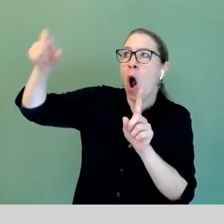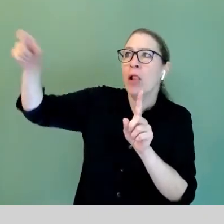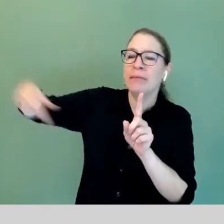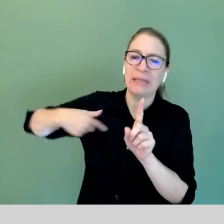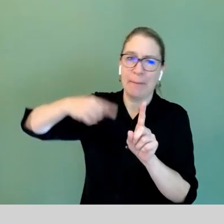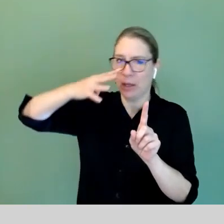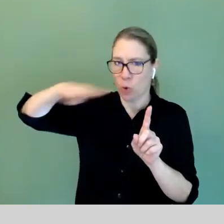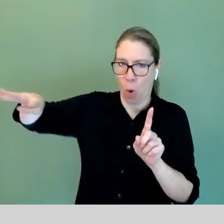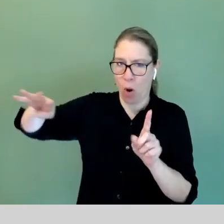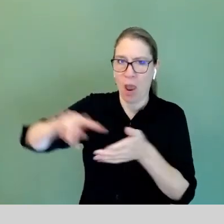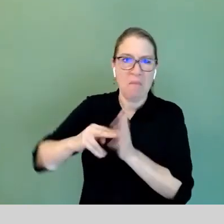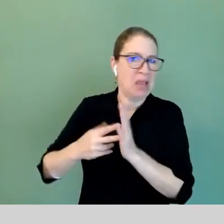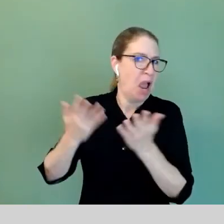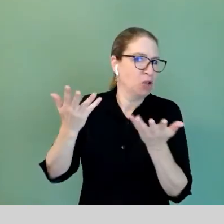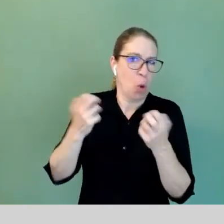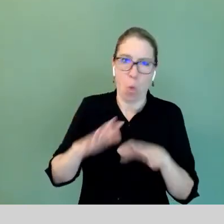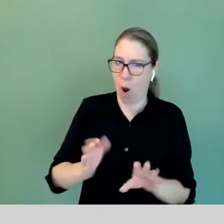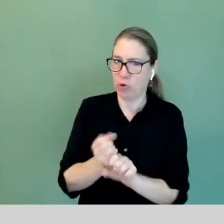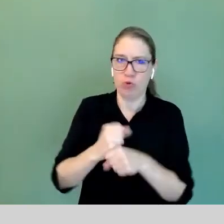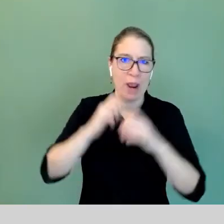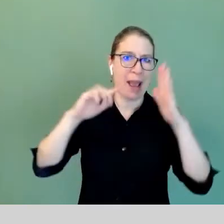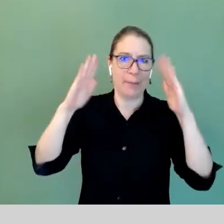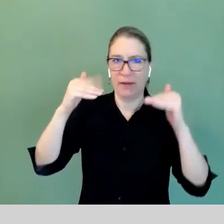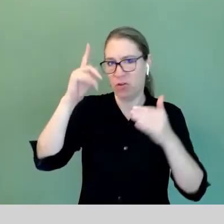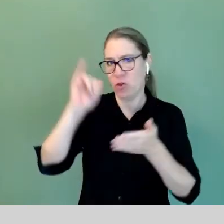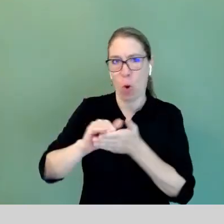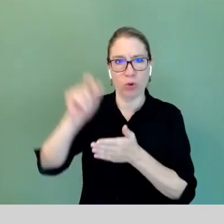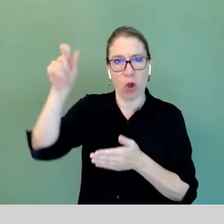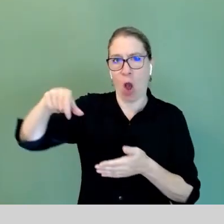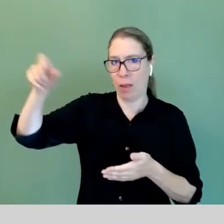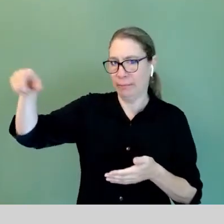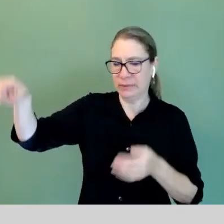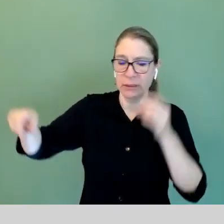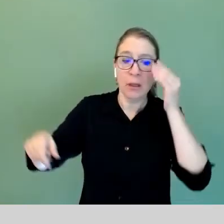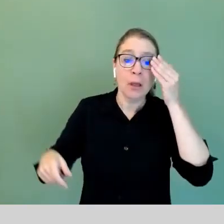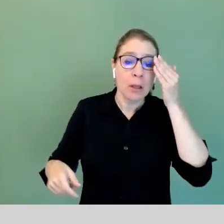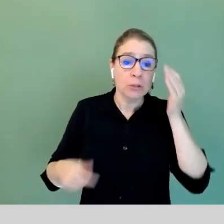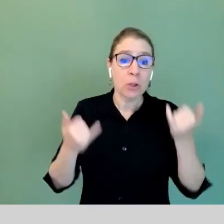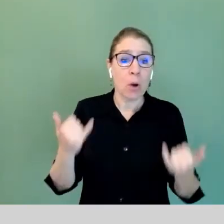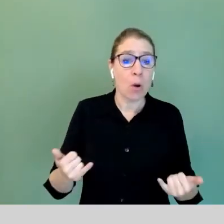meaning that I don't want to create expectations for. So in this case, let's go ahead